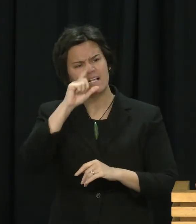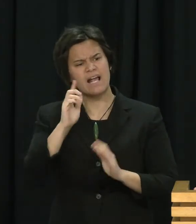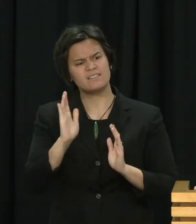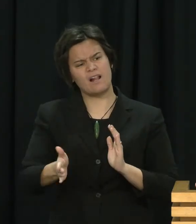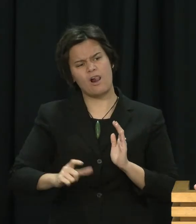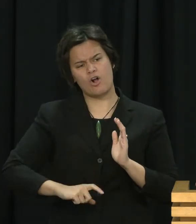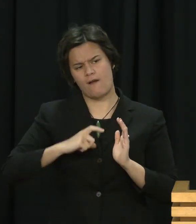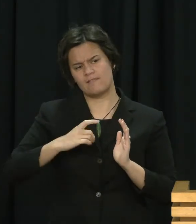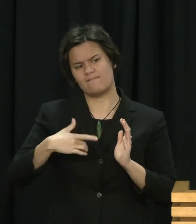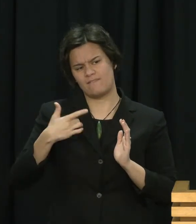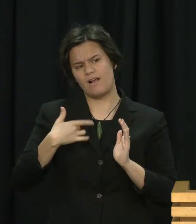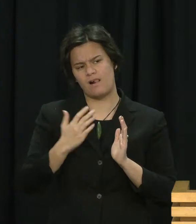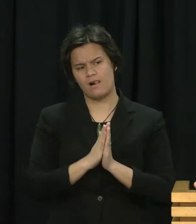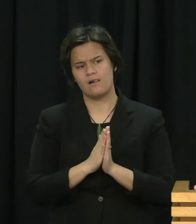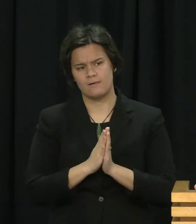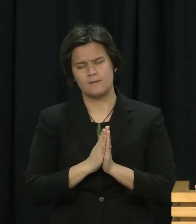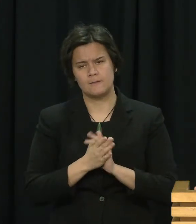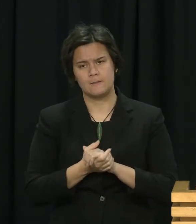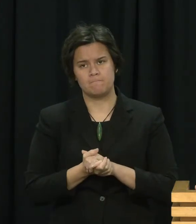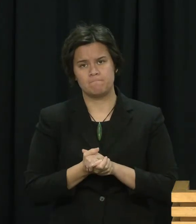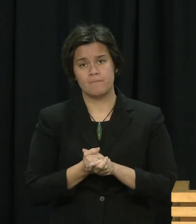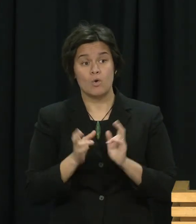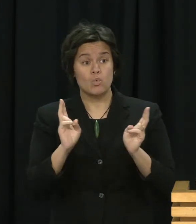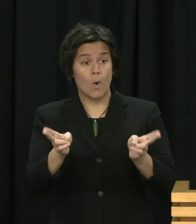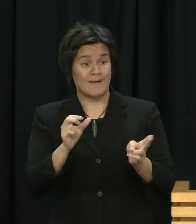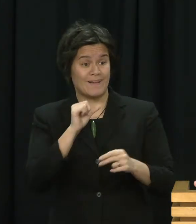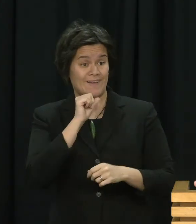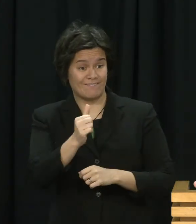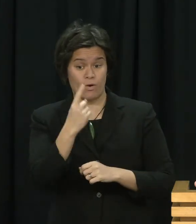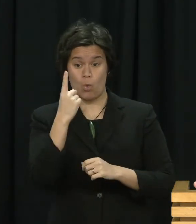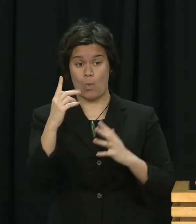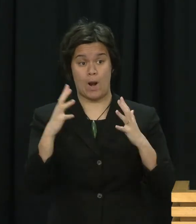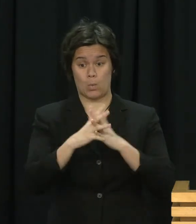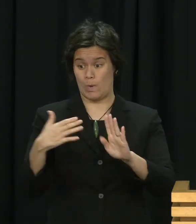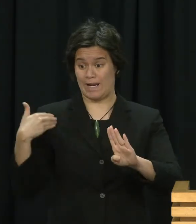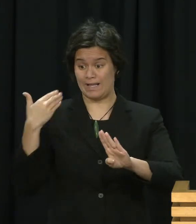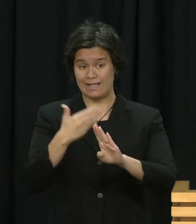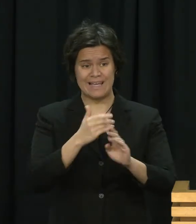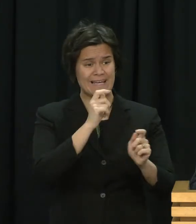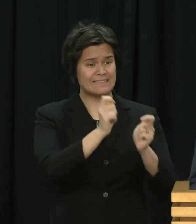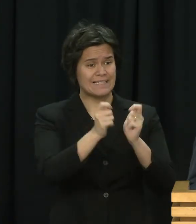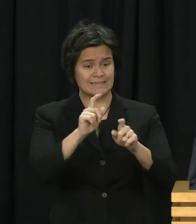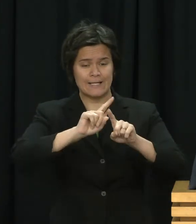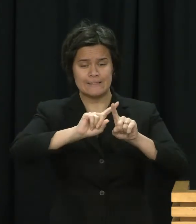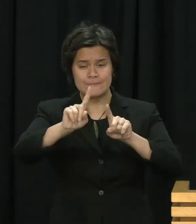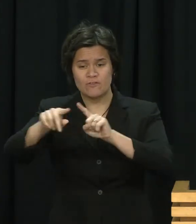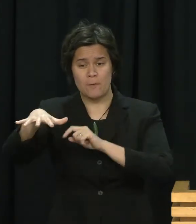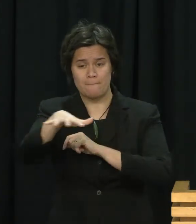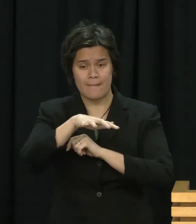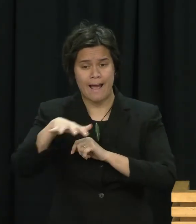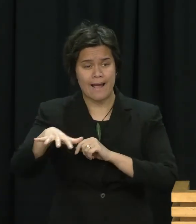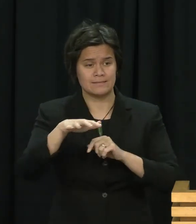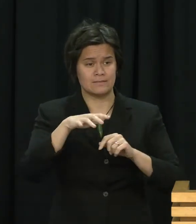contact tracing team and I guess we've got a high level of confidence. The particular thing here is usually within a